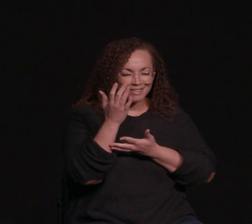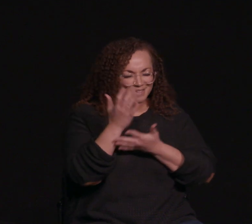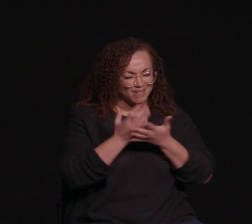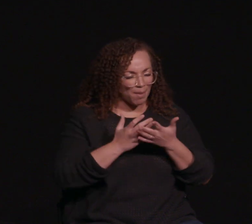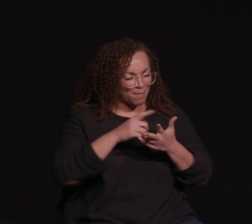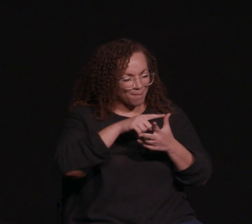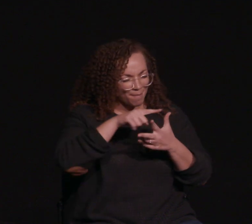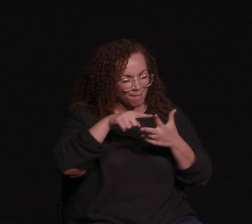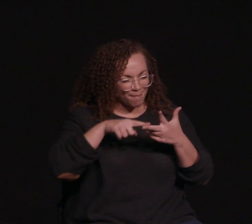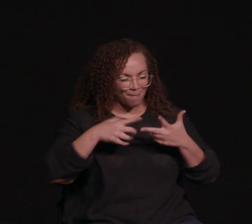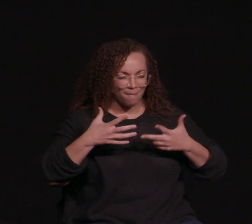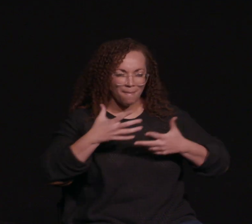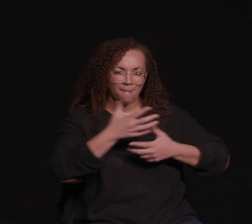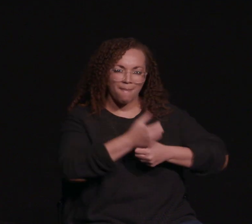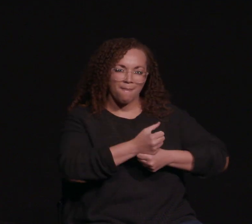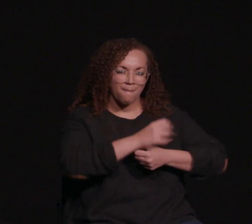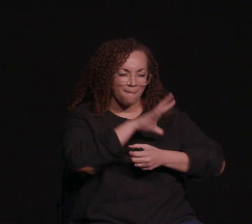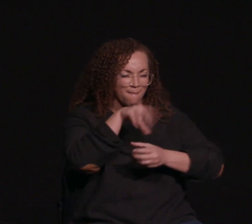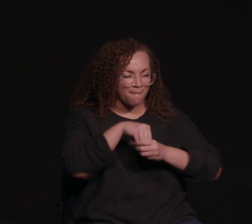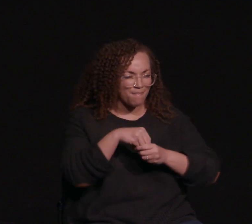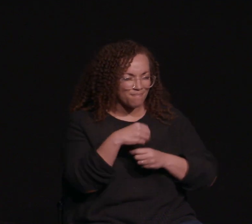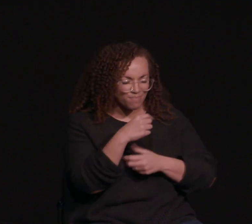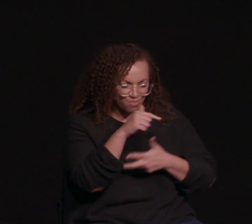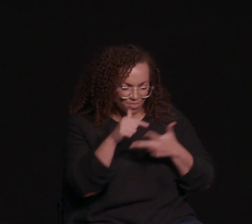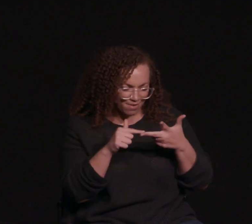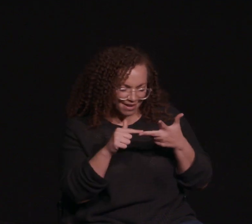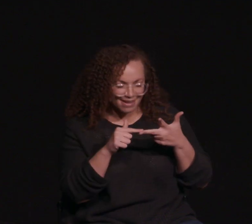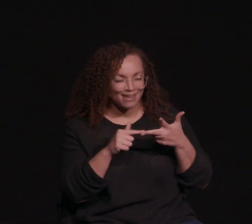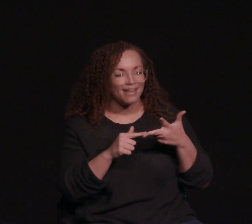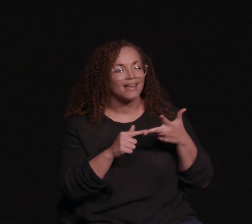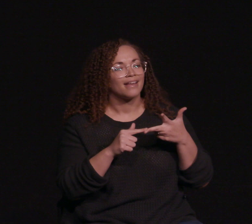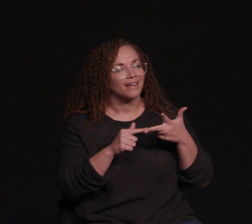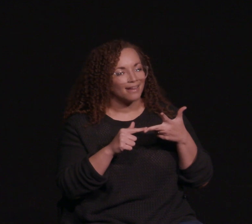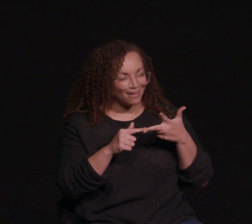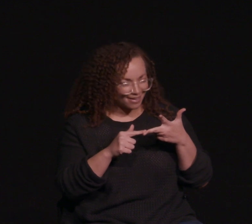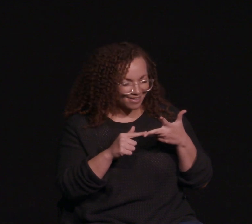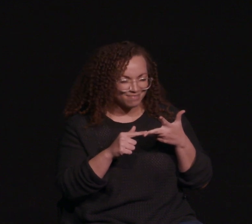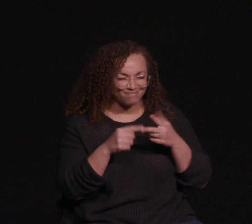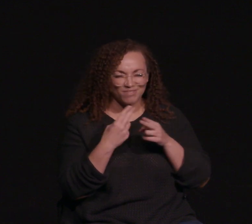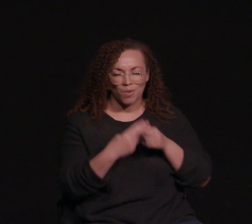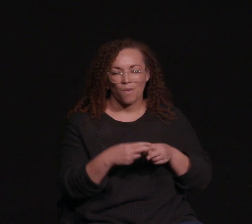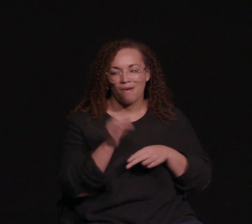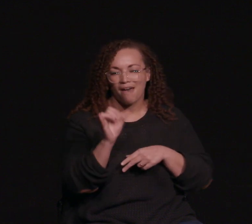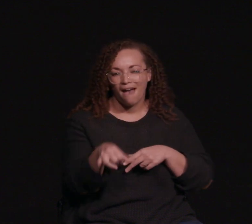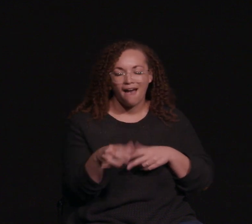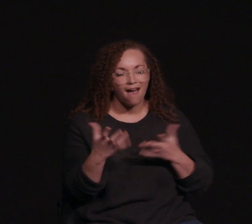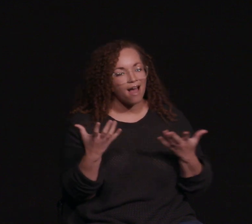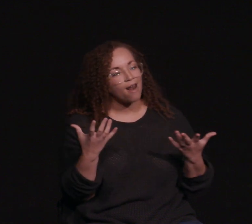all three, held under the name of speculative practice."